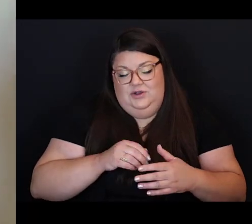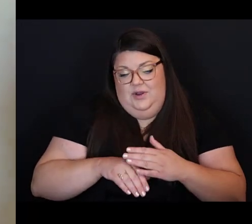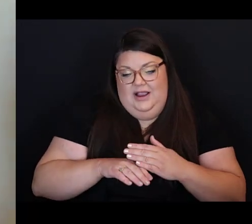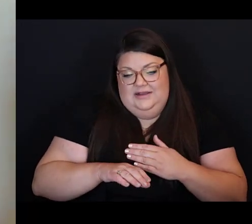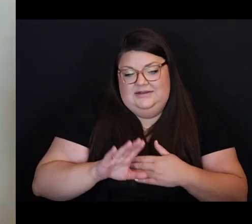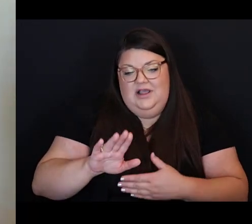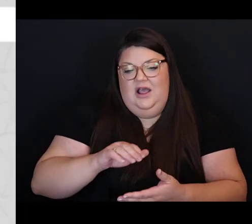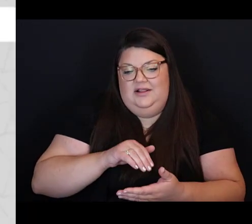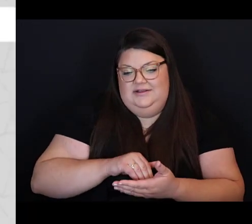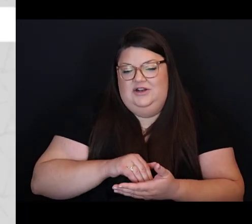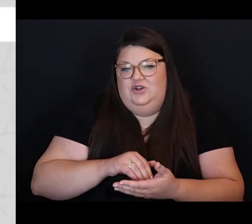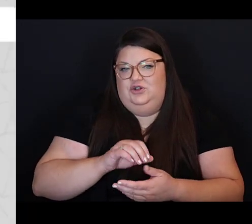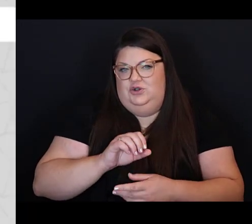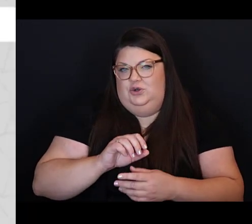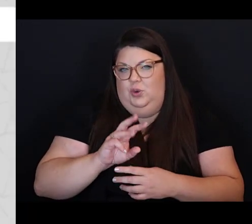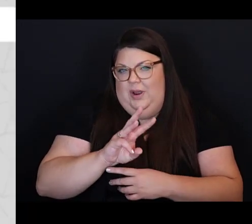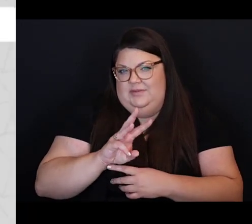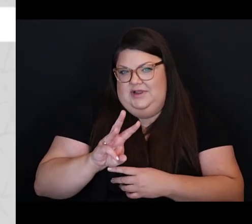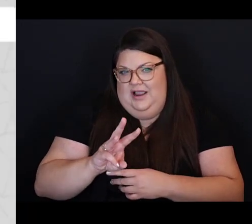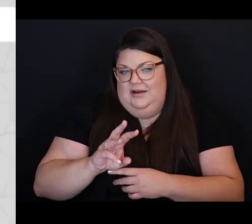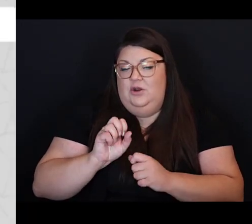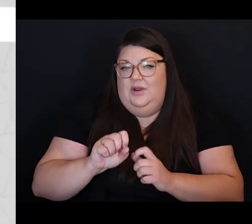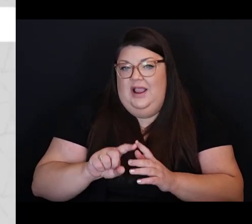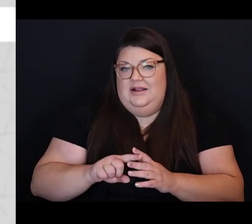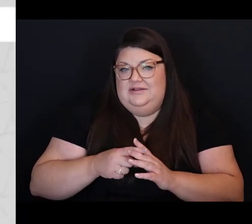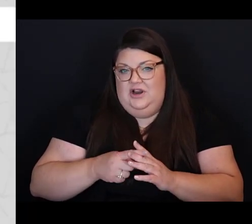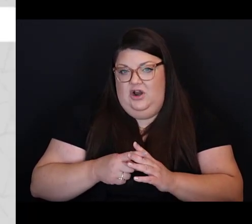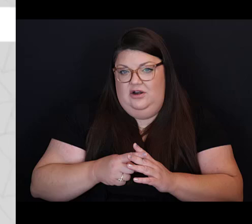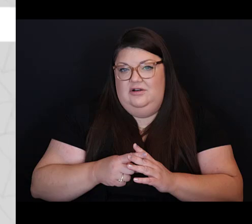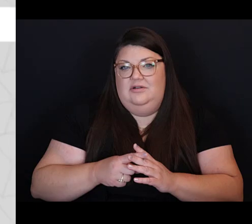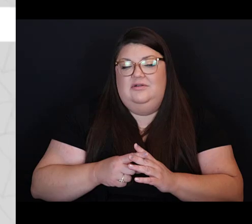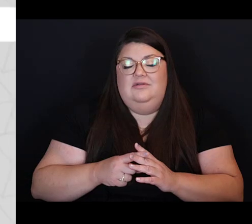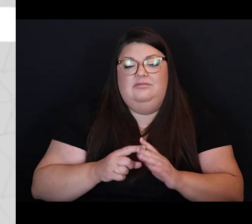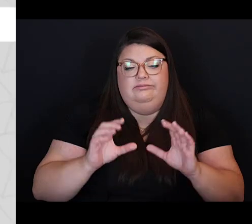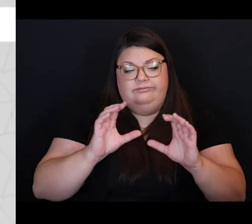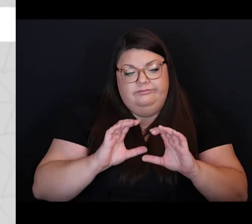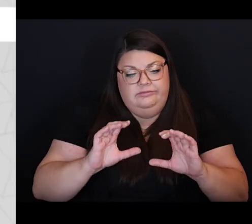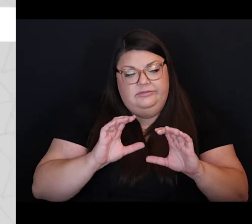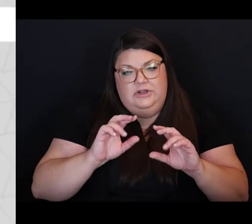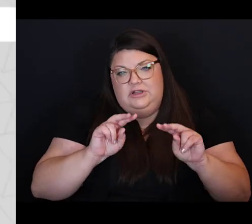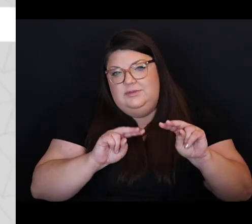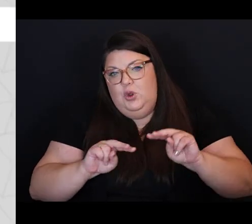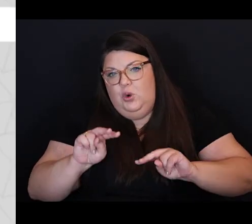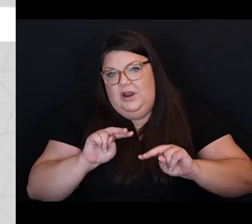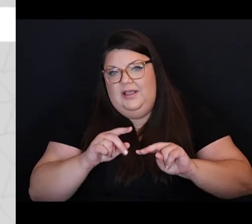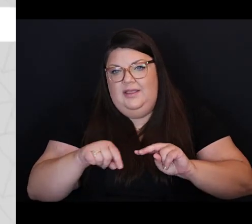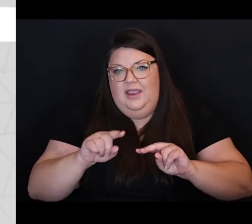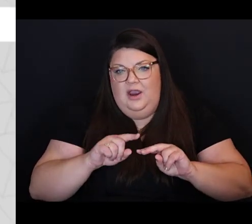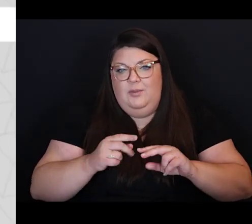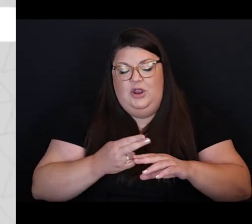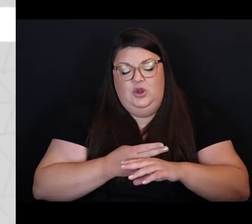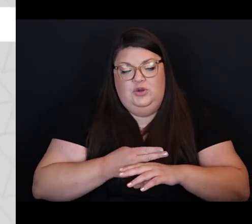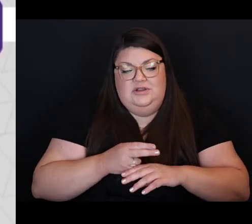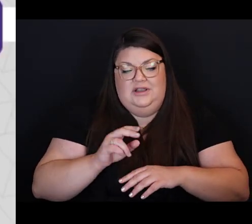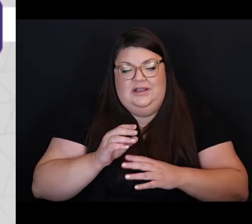all of this is on the Center's website—and you can start and begin exploring there by using the